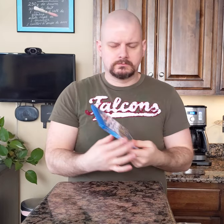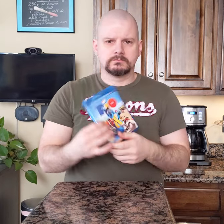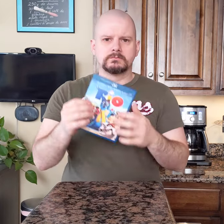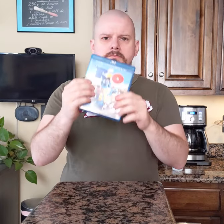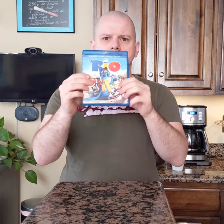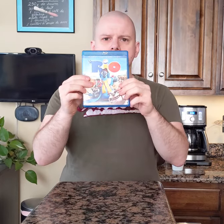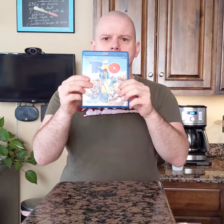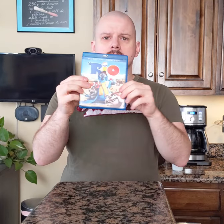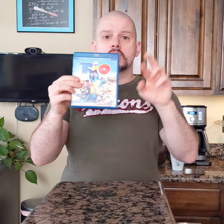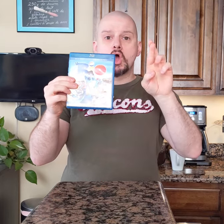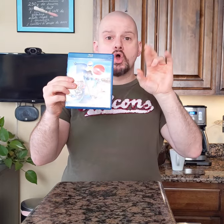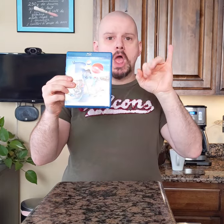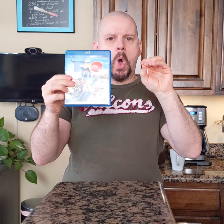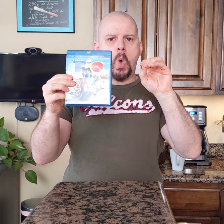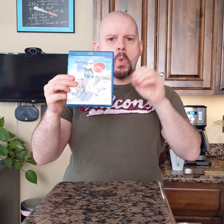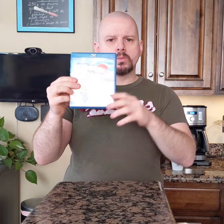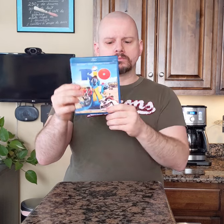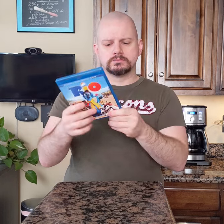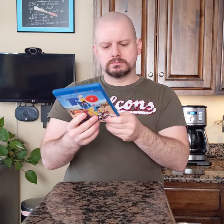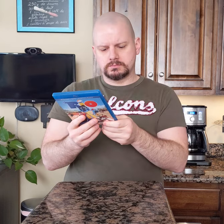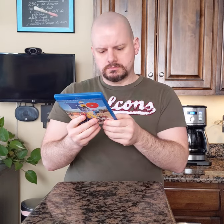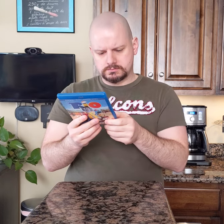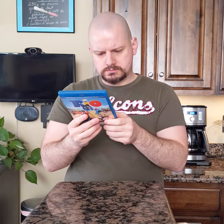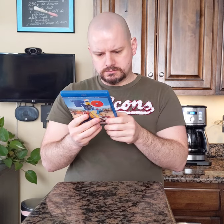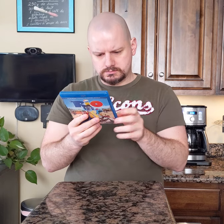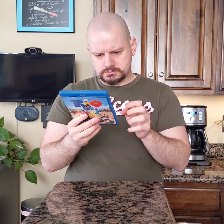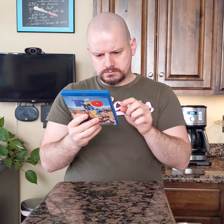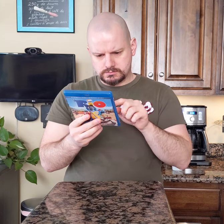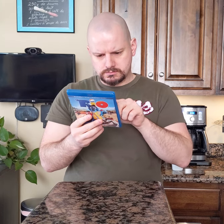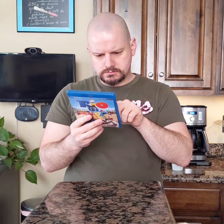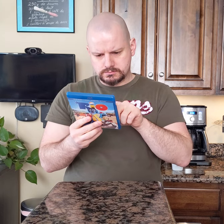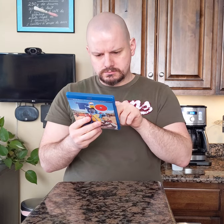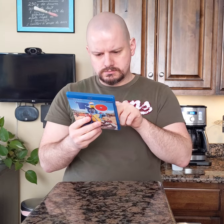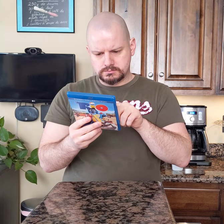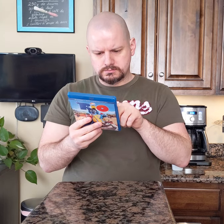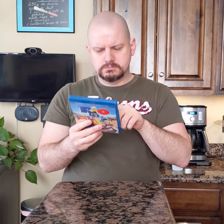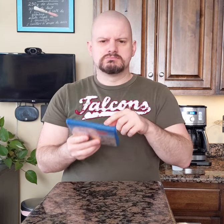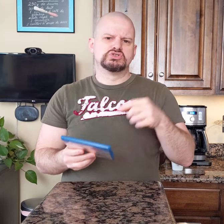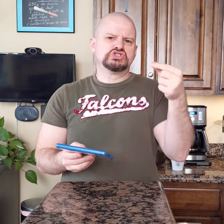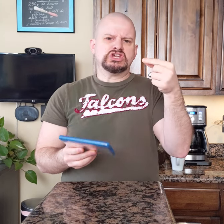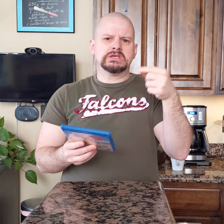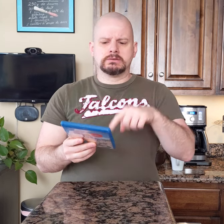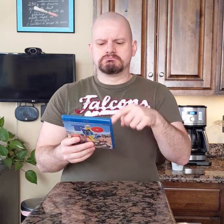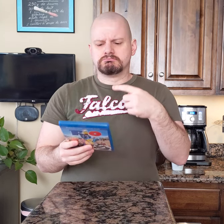"Rio". It's rated G,